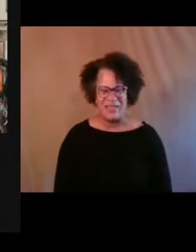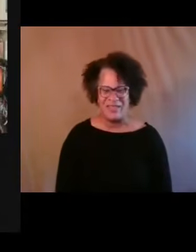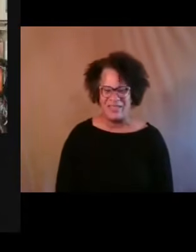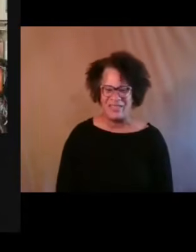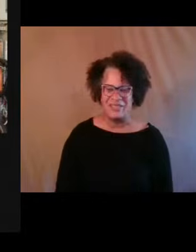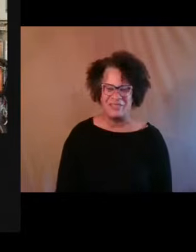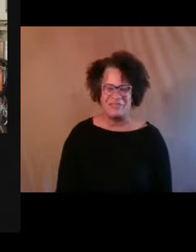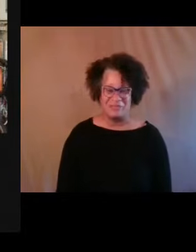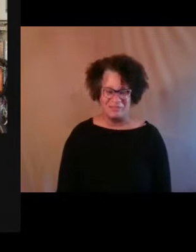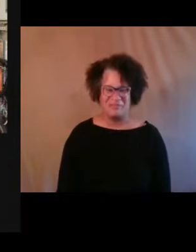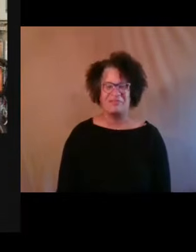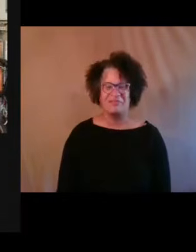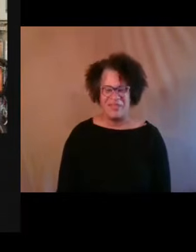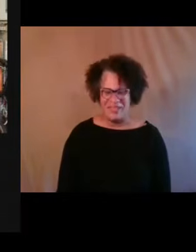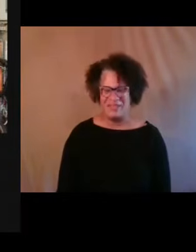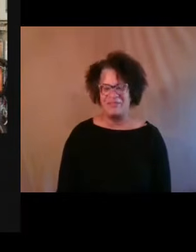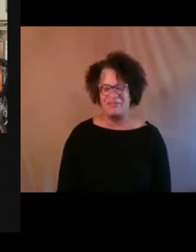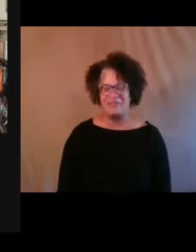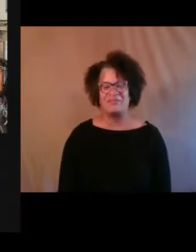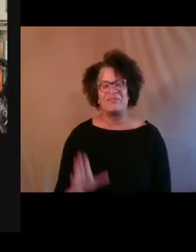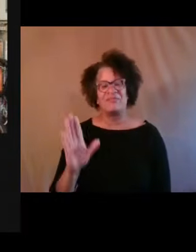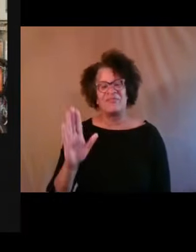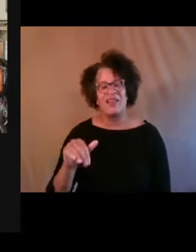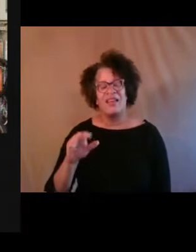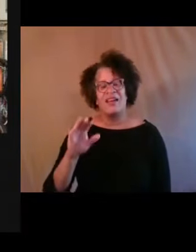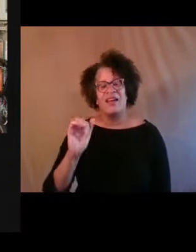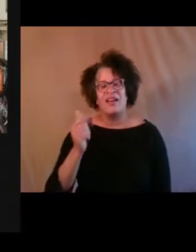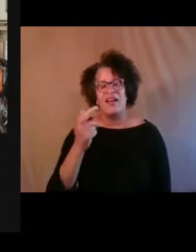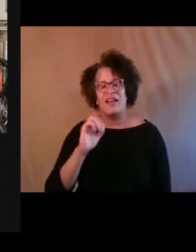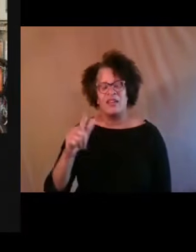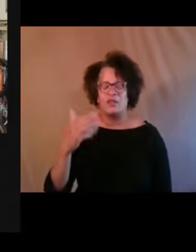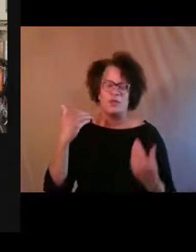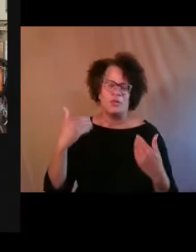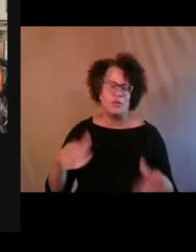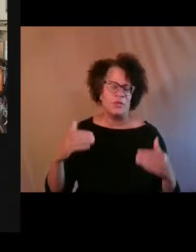Angel, it's just so wonderful to be in your presence